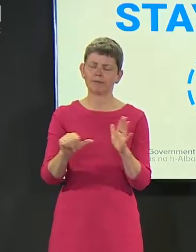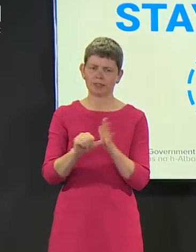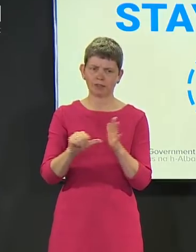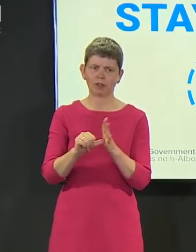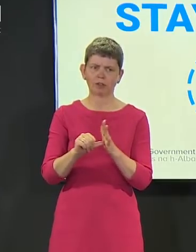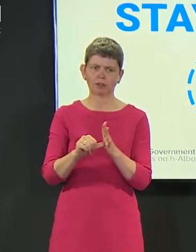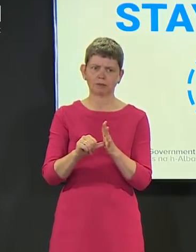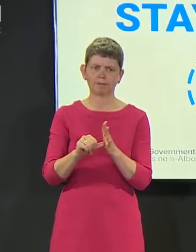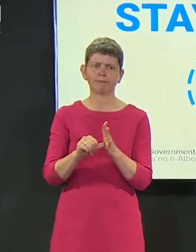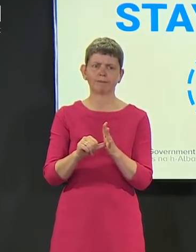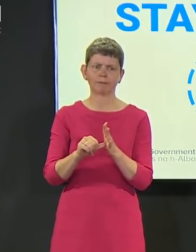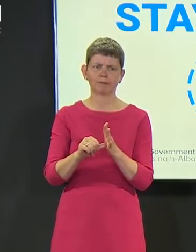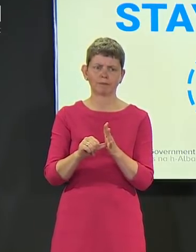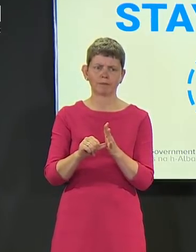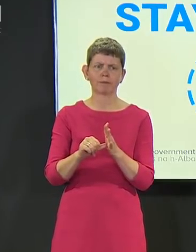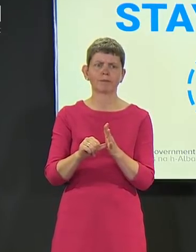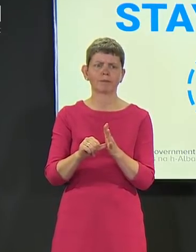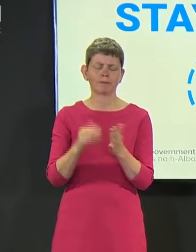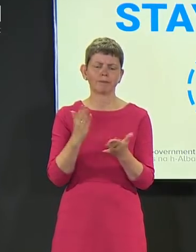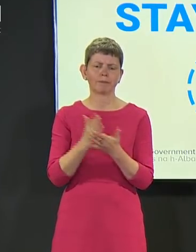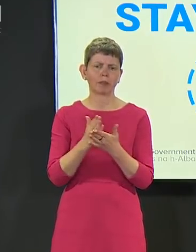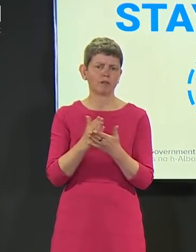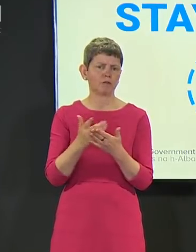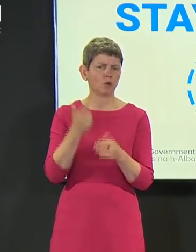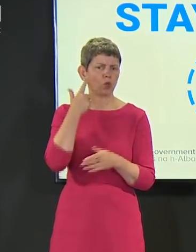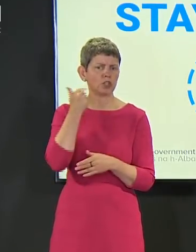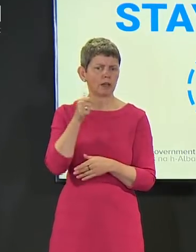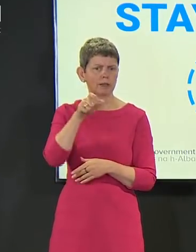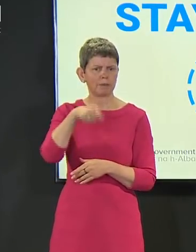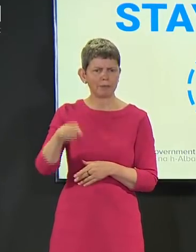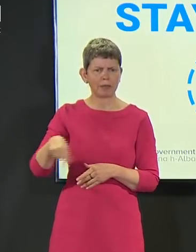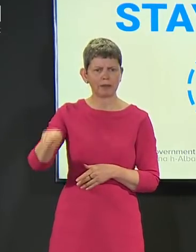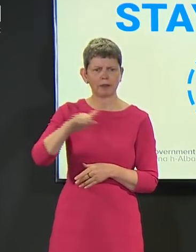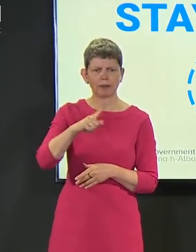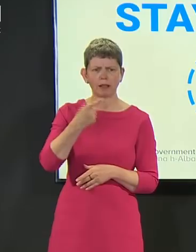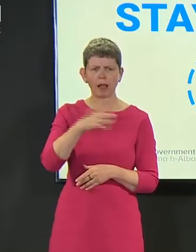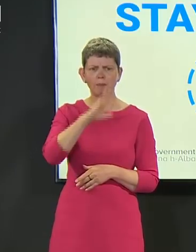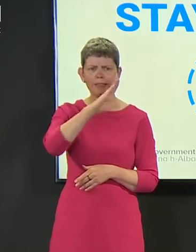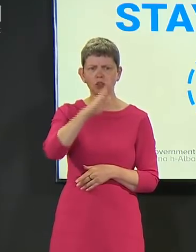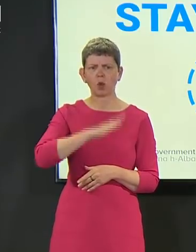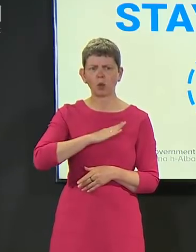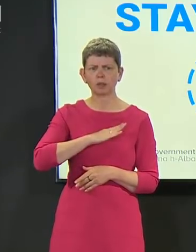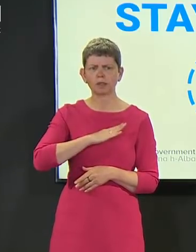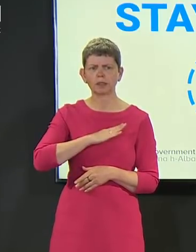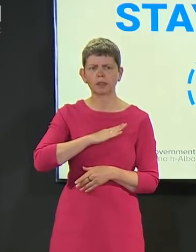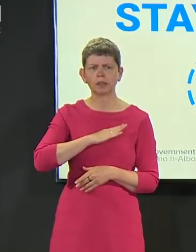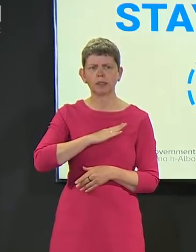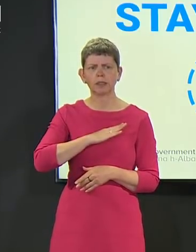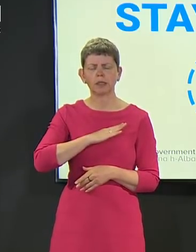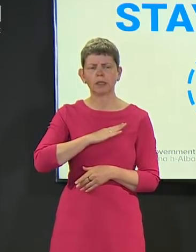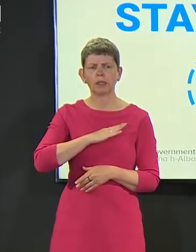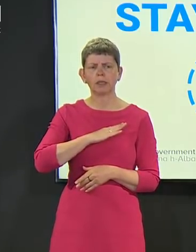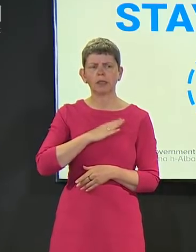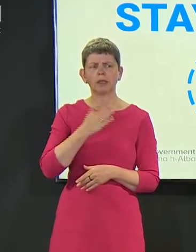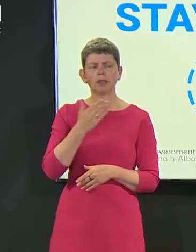for young people across the country i'm being told Helen McArdle has re-joined us so Helen